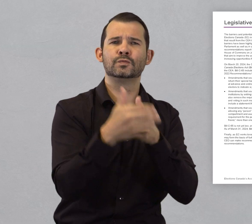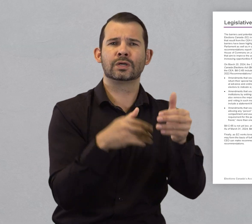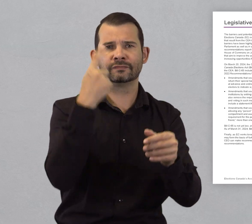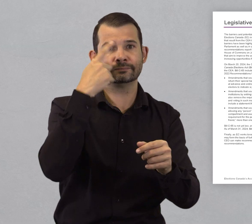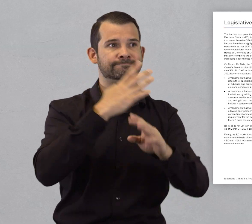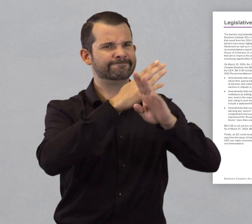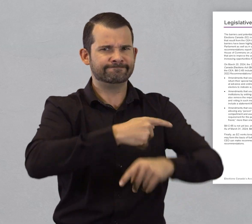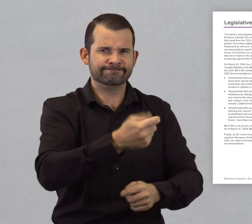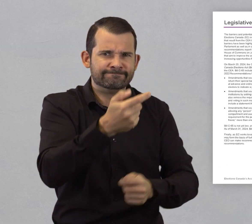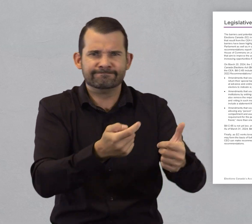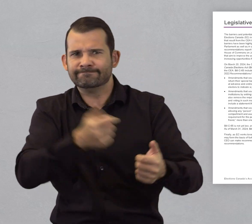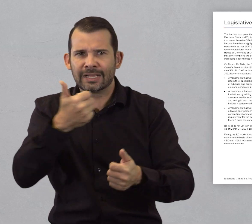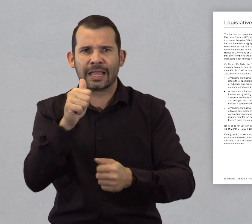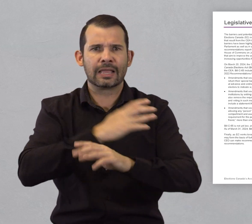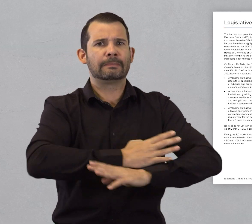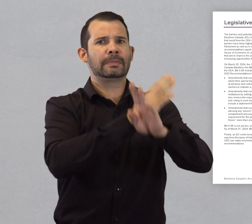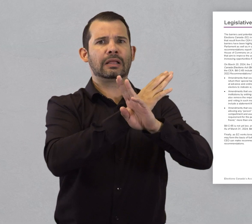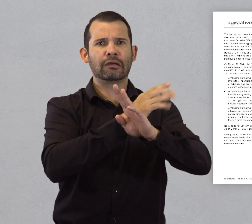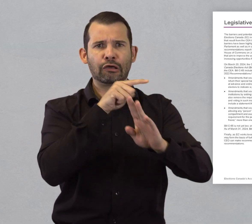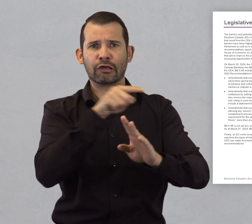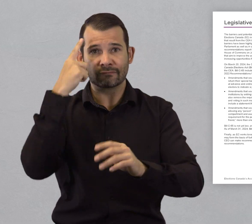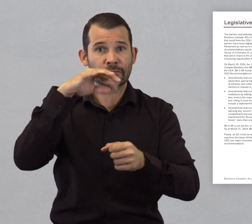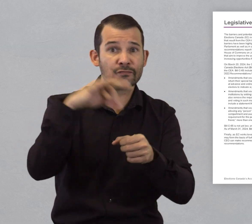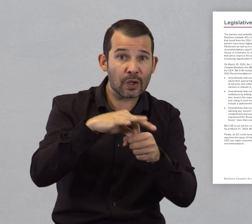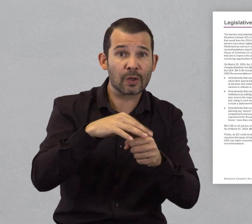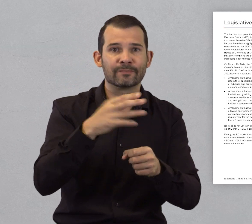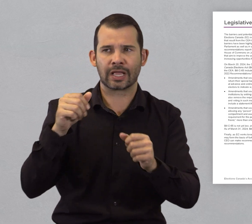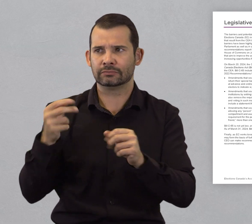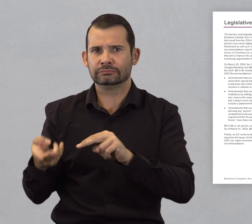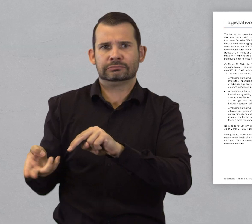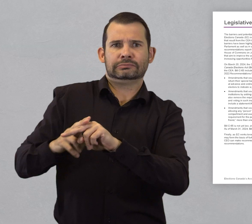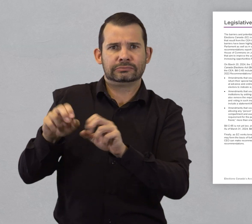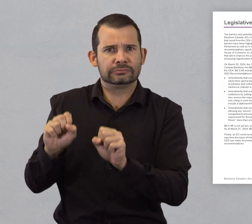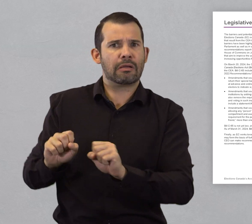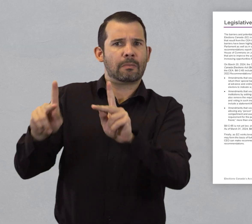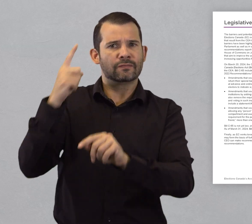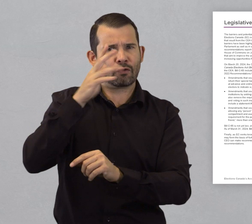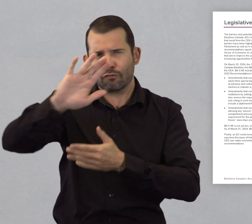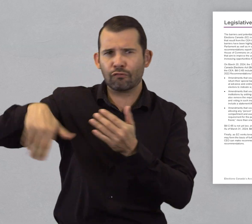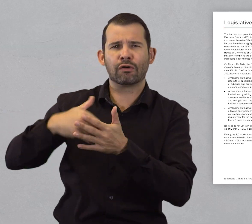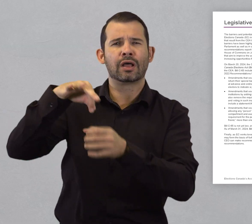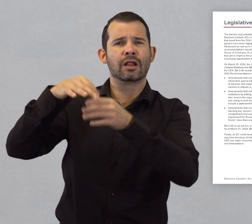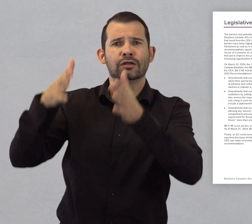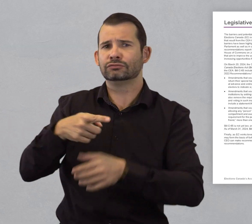voting process by removing certain barriers to voting and increasing opportunities for